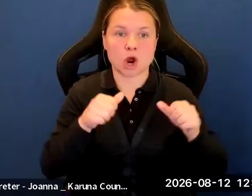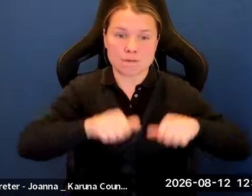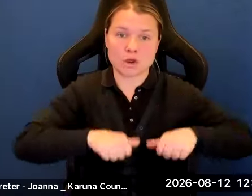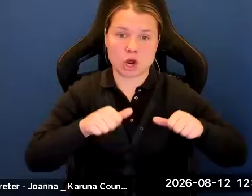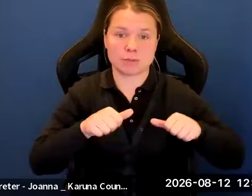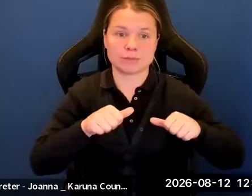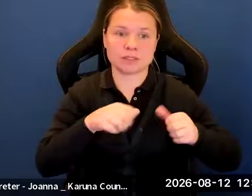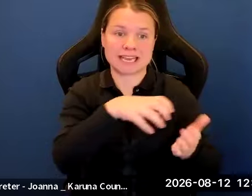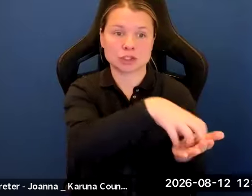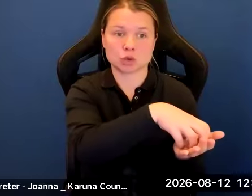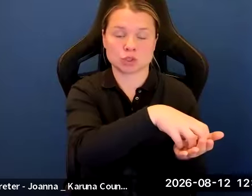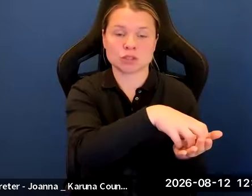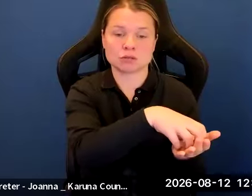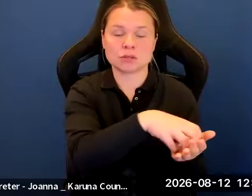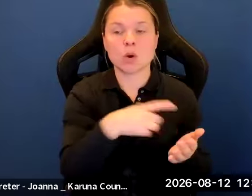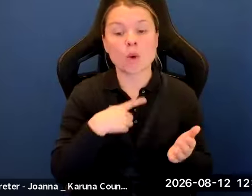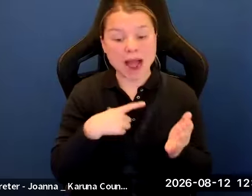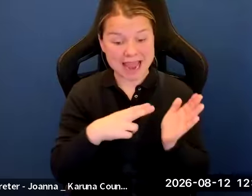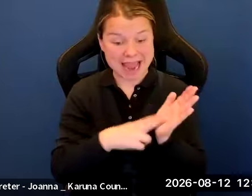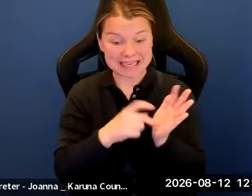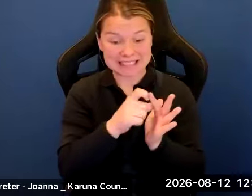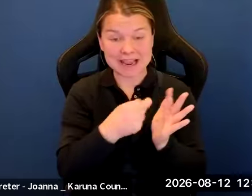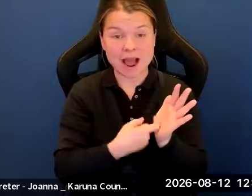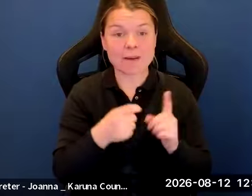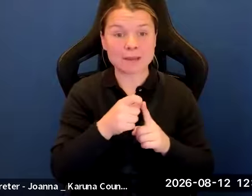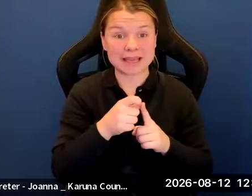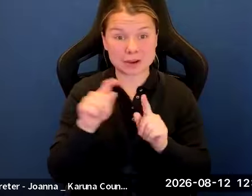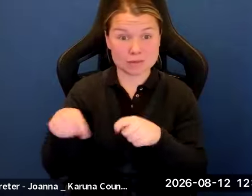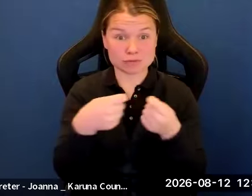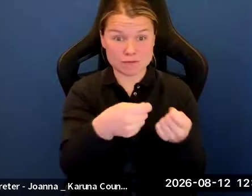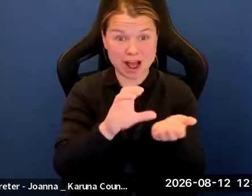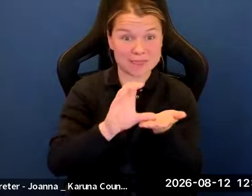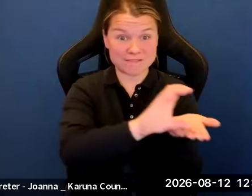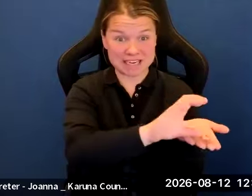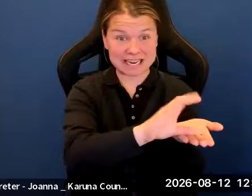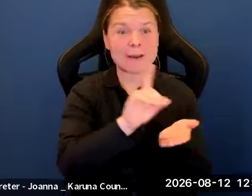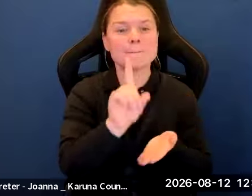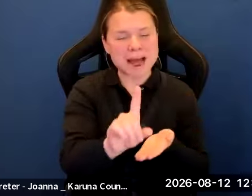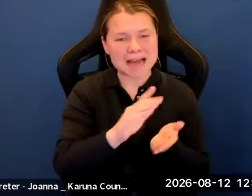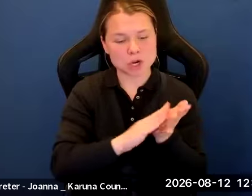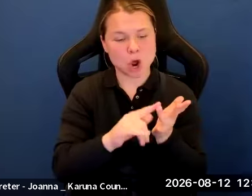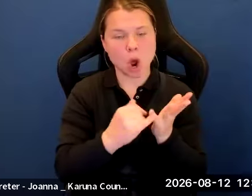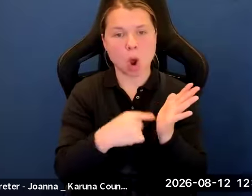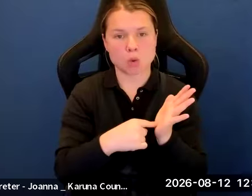Fellowship can commence without a confirmed host institution in place. And so this is because, as we noted,